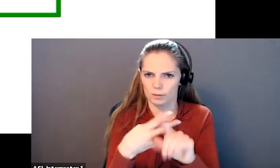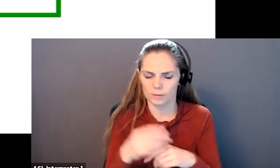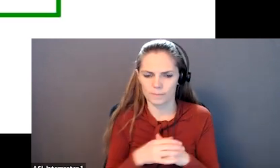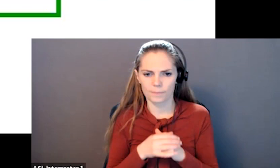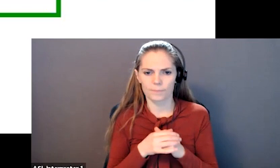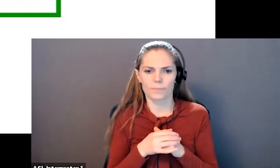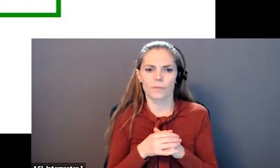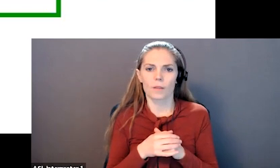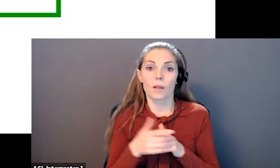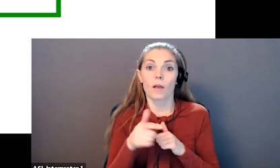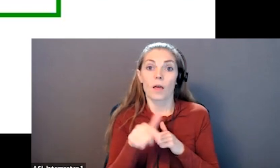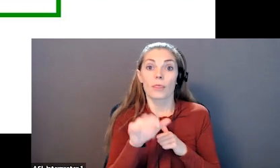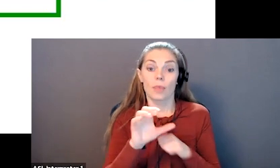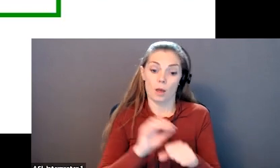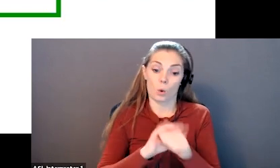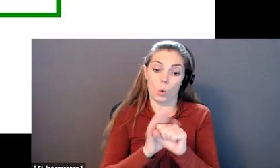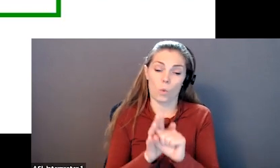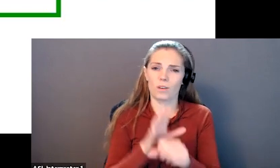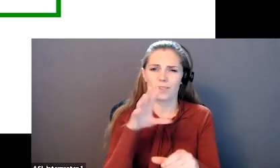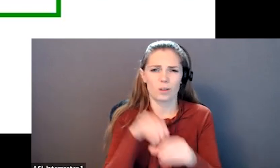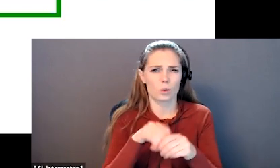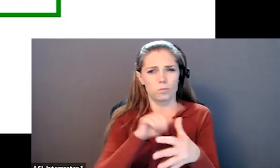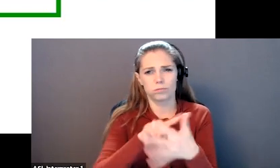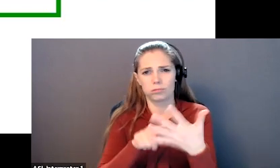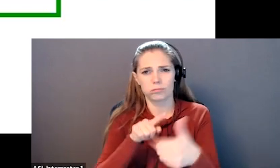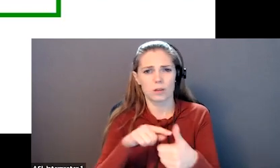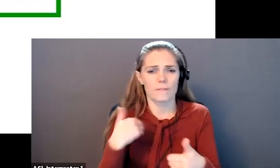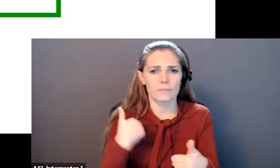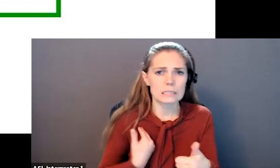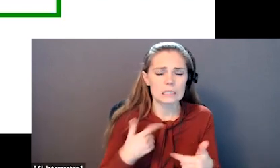symptoms often include fatigue, shortness of breath and cognitive dysfunction and